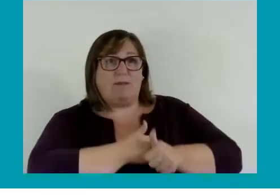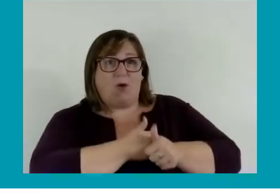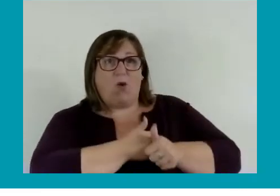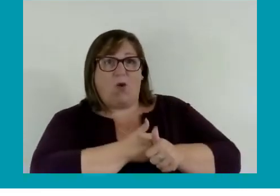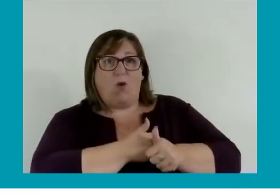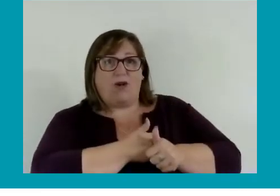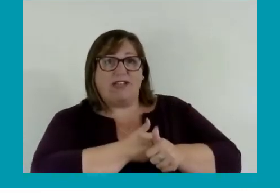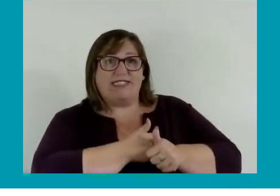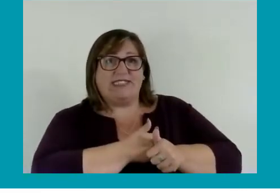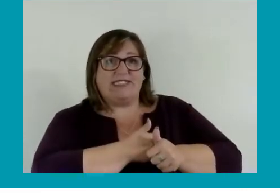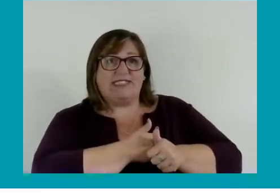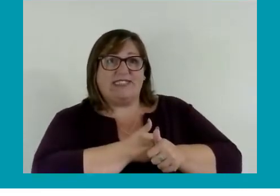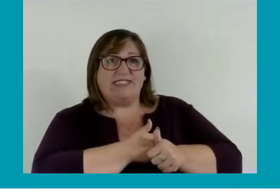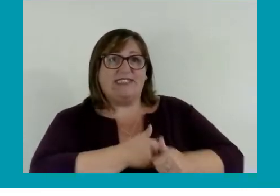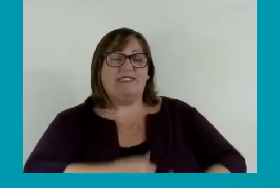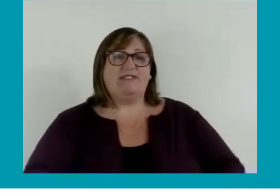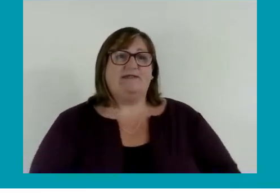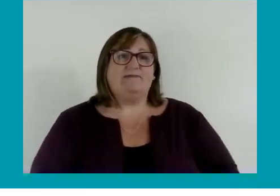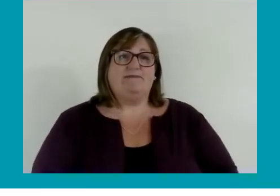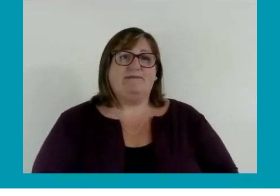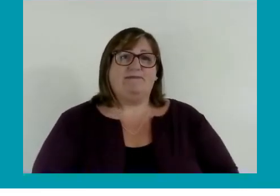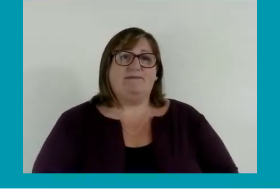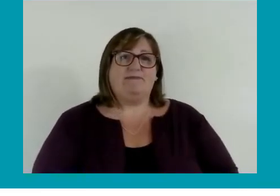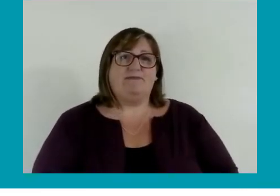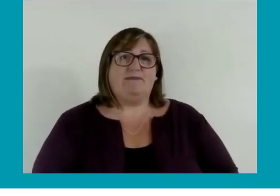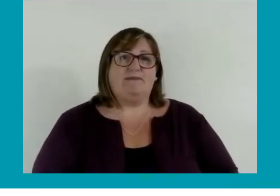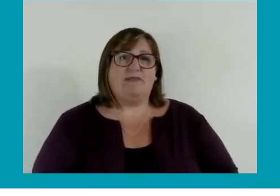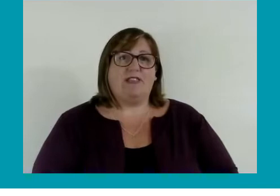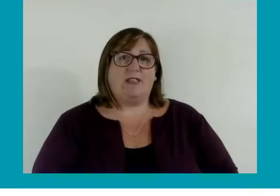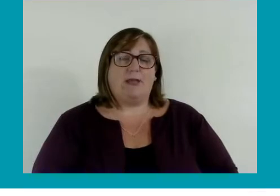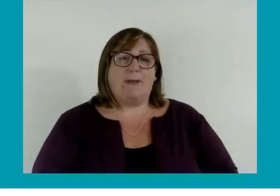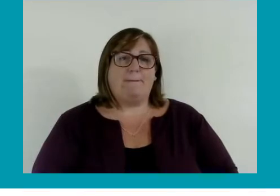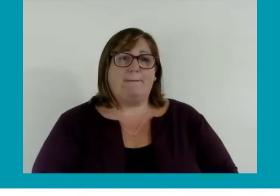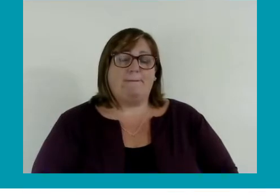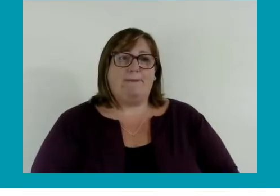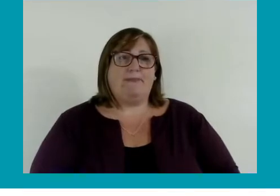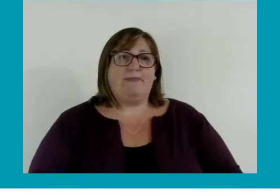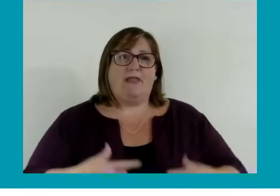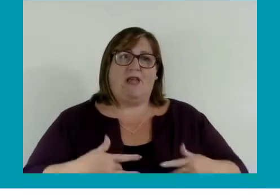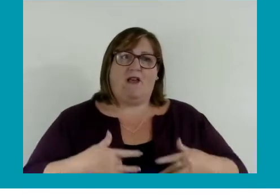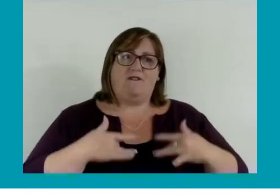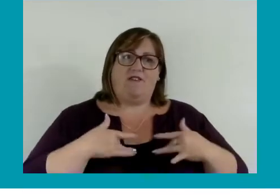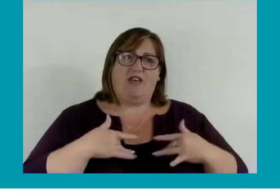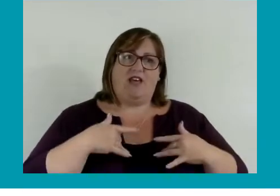nicole i can feel a an incredible story coming up and i think you're a fabulous ambassador so